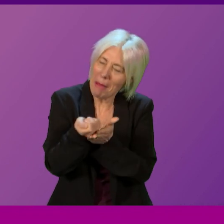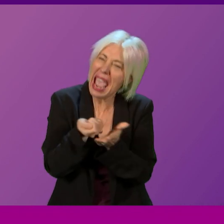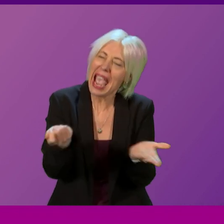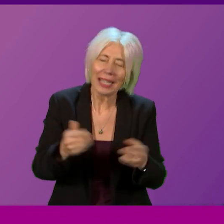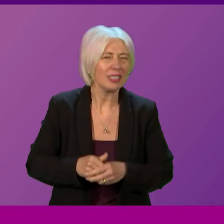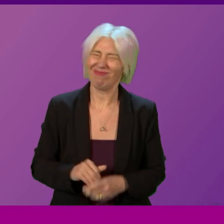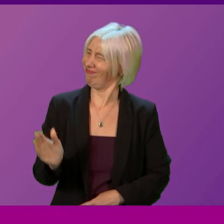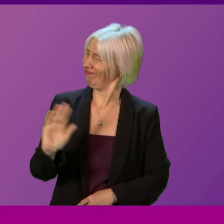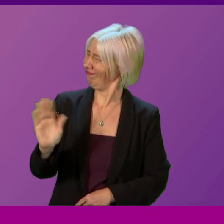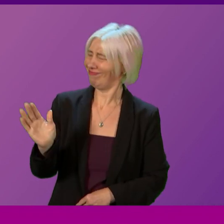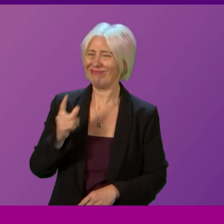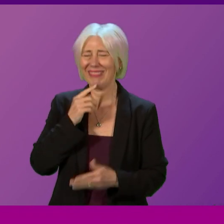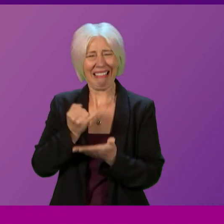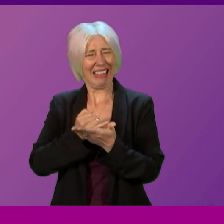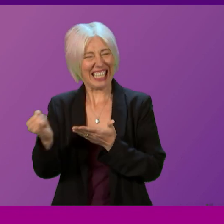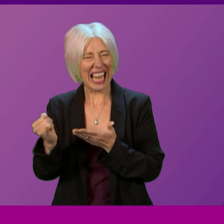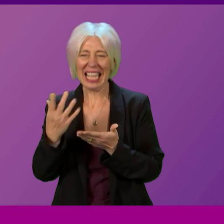The First Minister denies that we have a two-tier system.